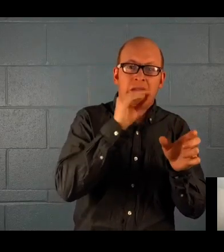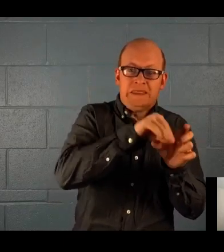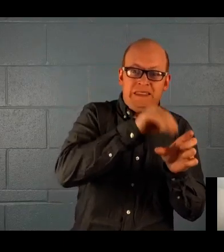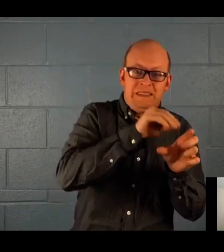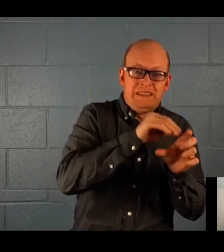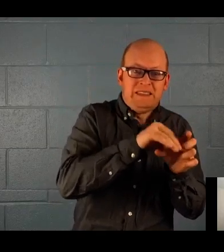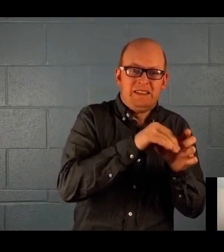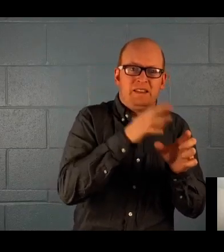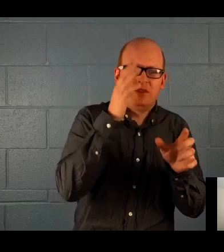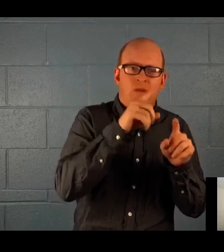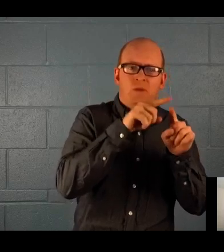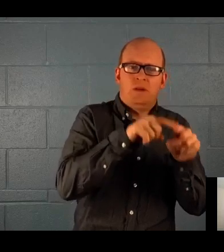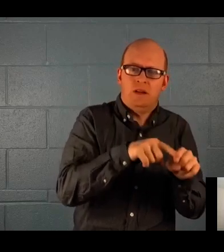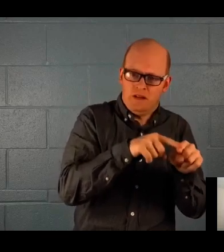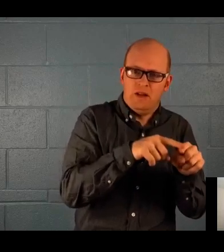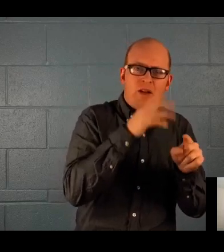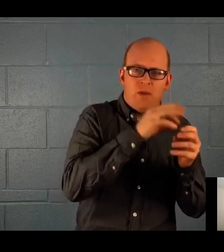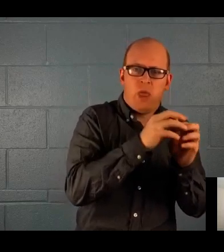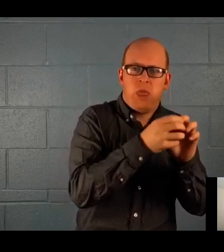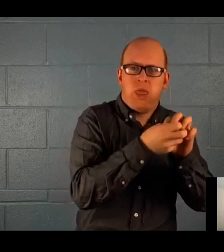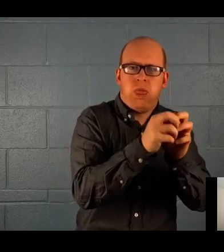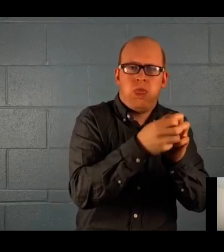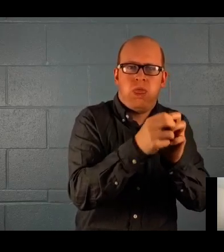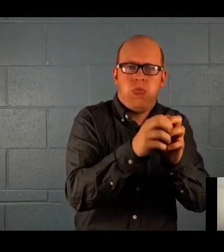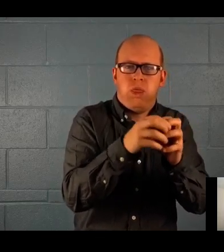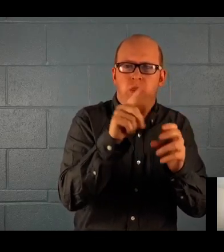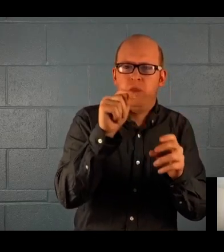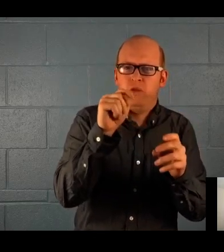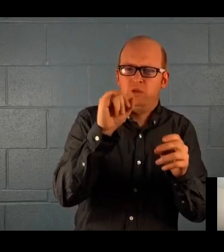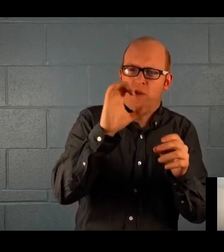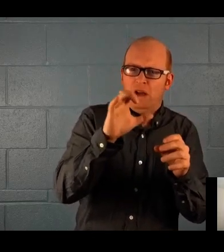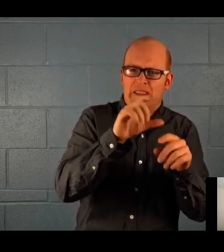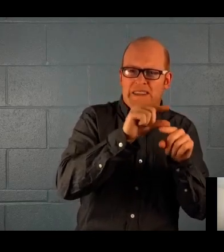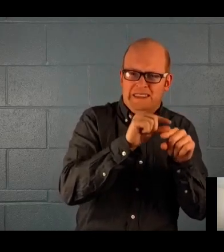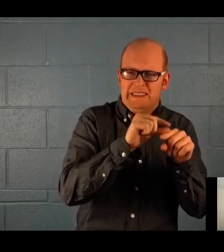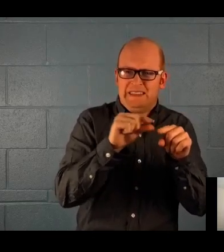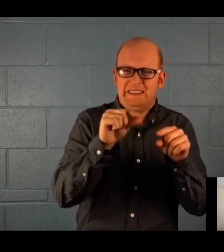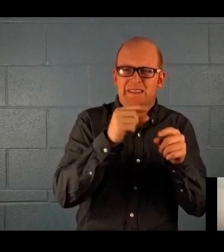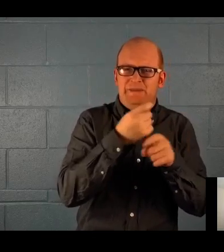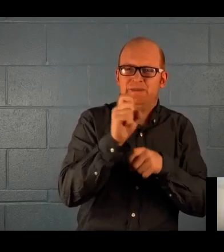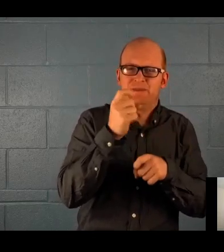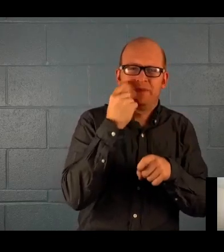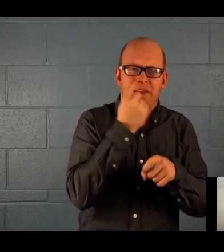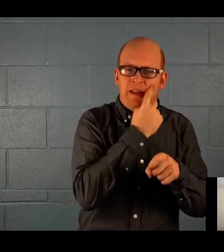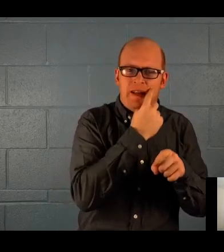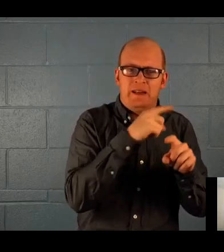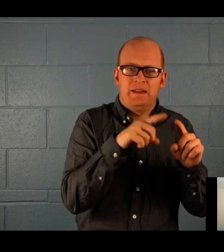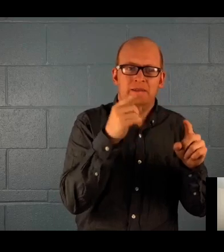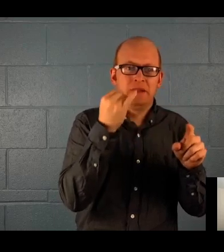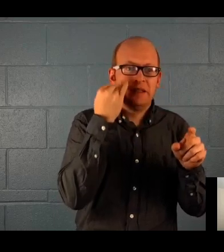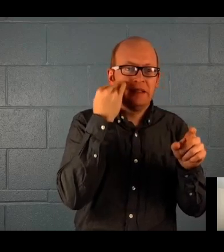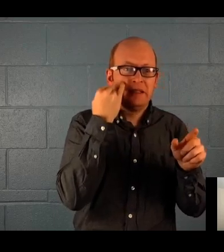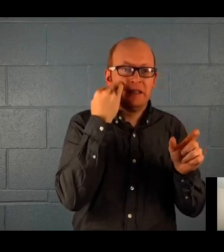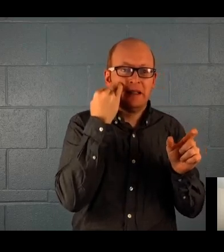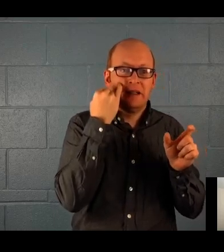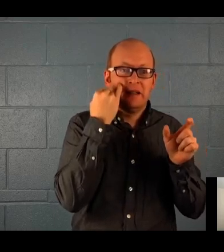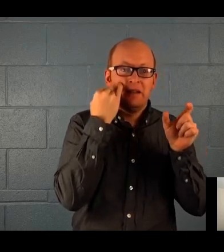And what we found was, put simply, the more dual vectors that you delivered, the greater the loss of retinal function in these mice.